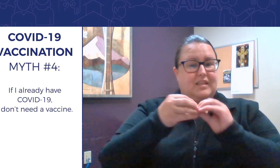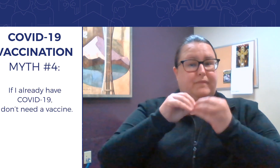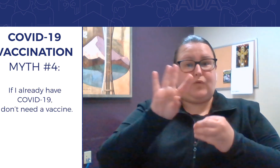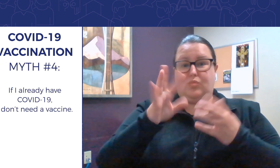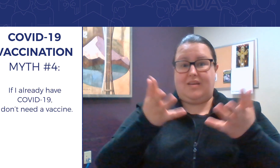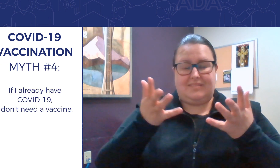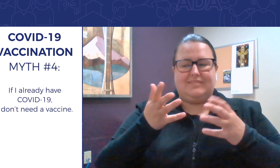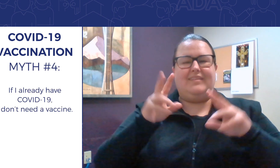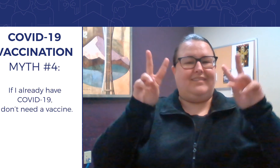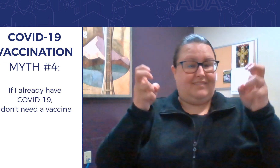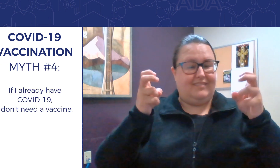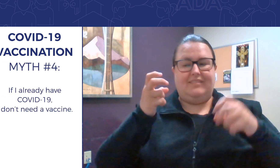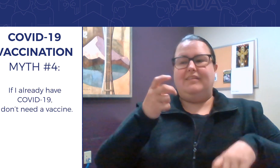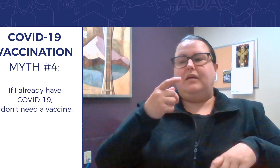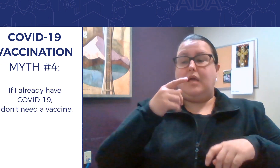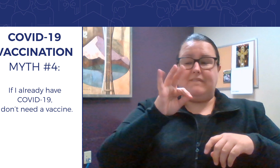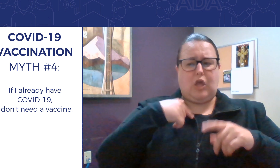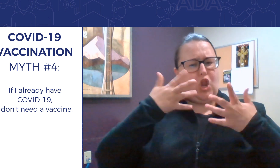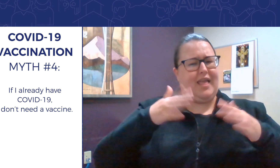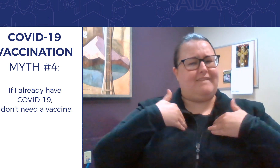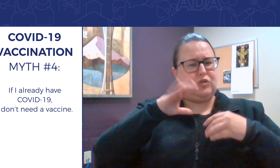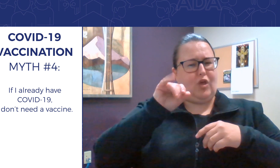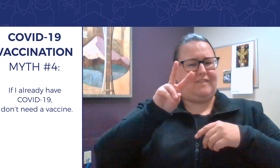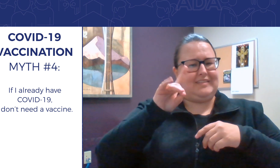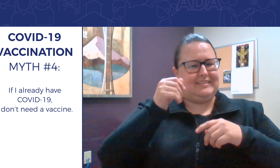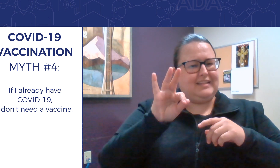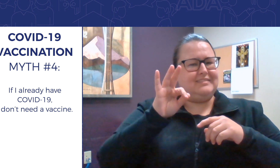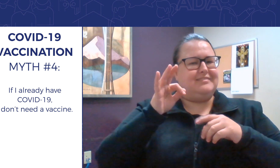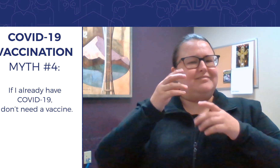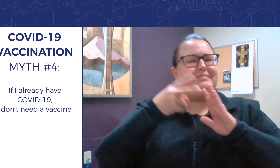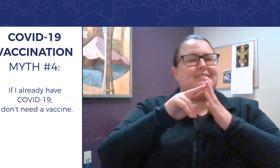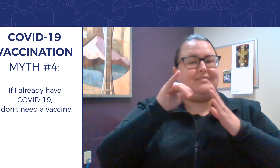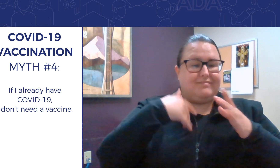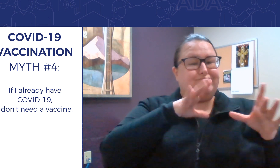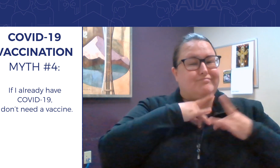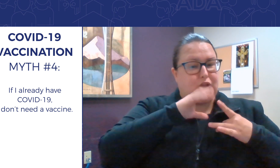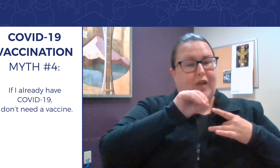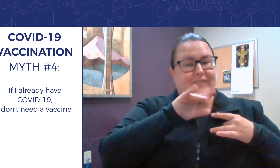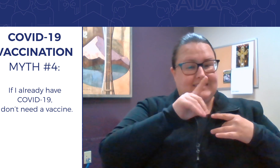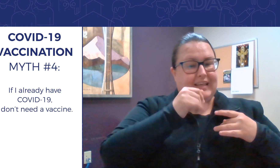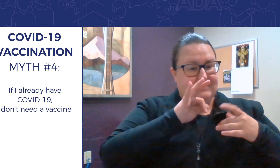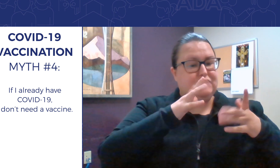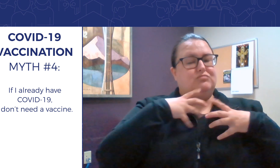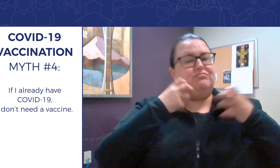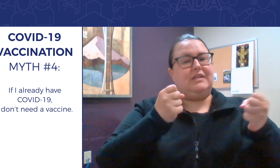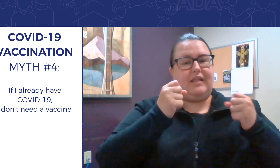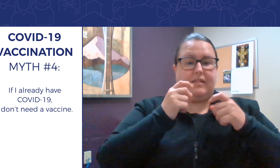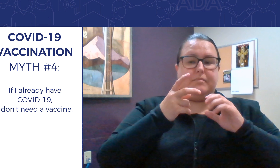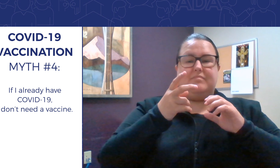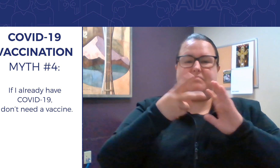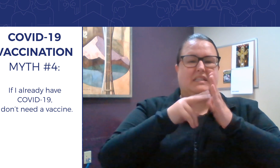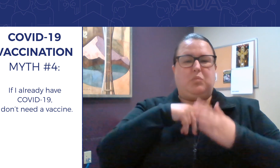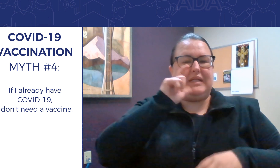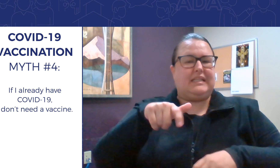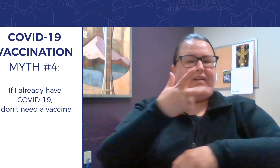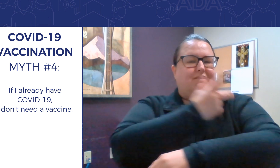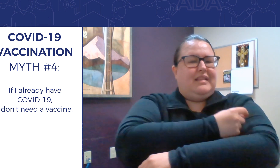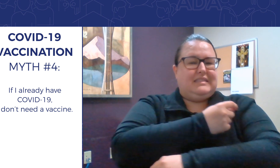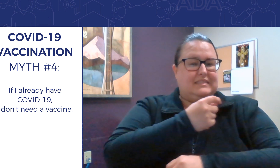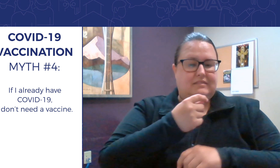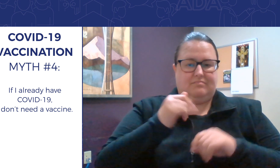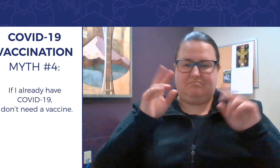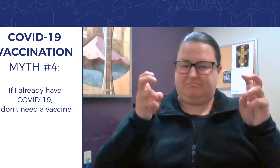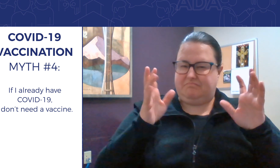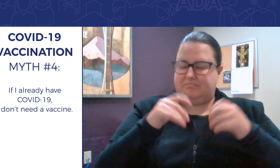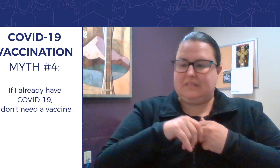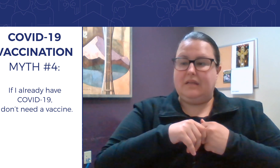Myth #4: If I've already had COVID-19 and survived, it means I don't need to get the vaccine.